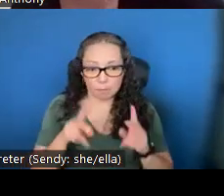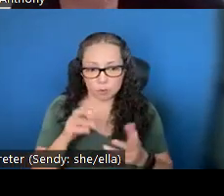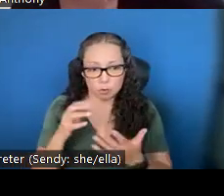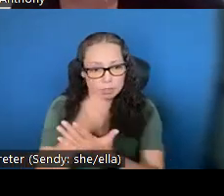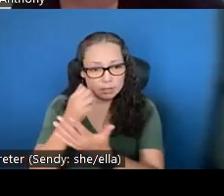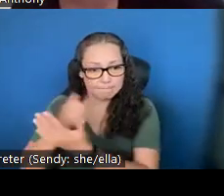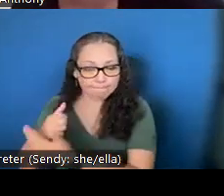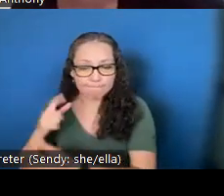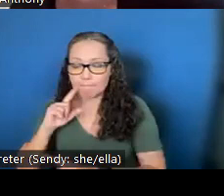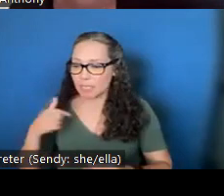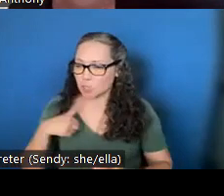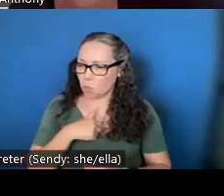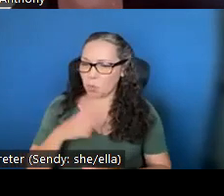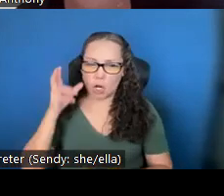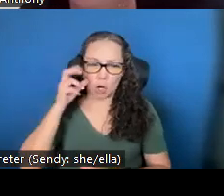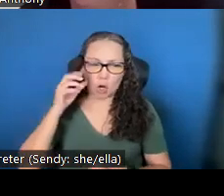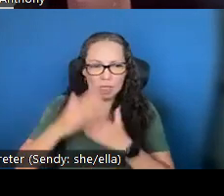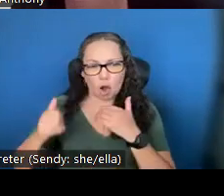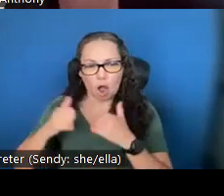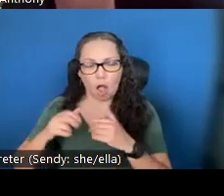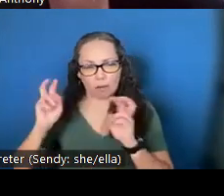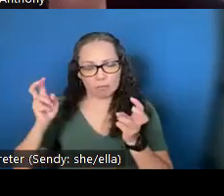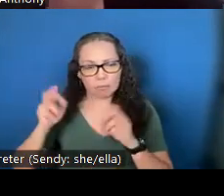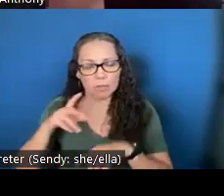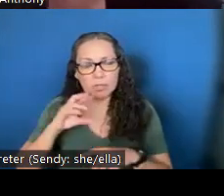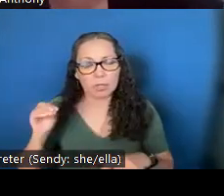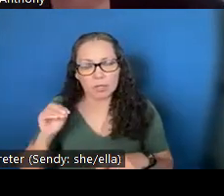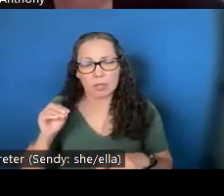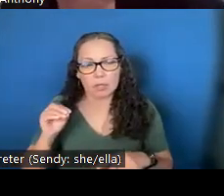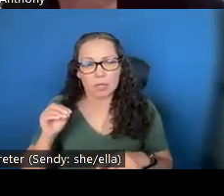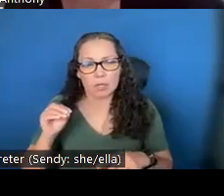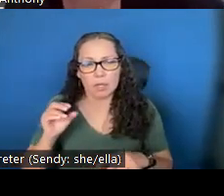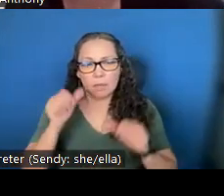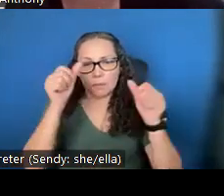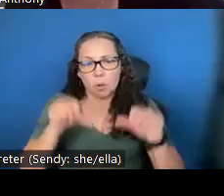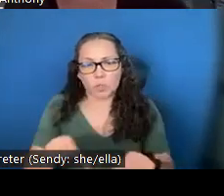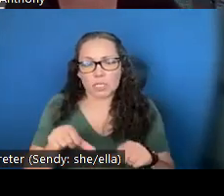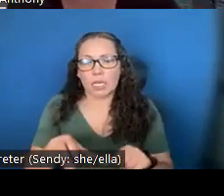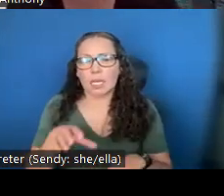um a call for this a couple times actually hosting an adrc um conference and providing additional